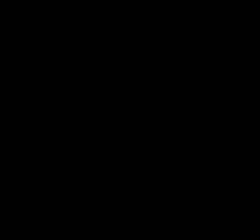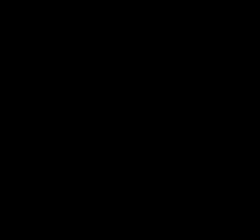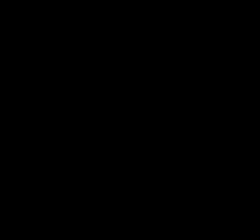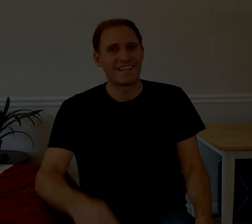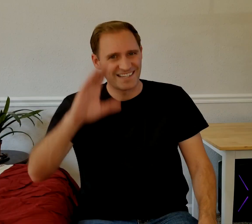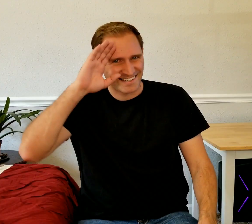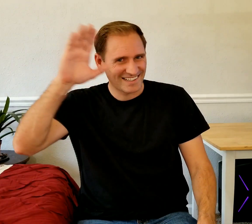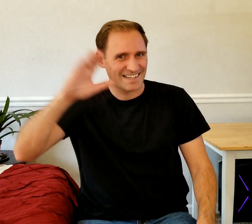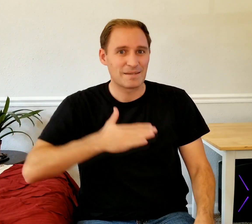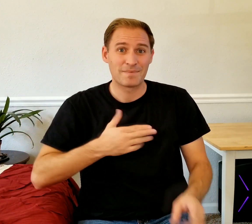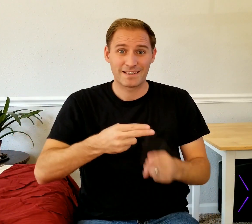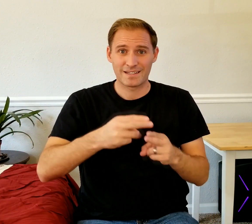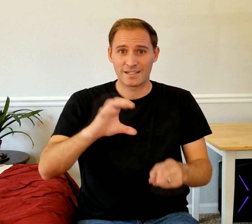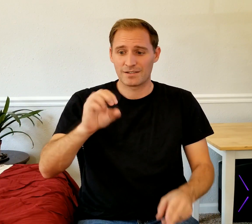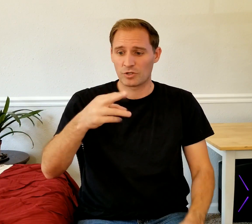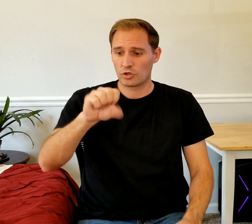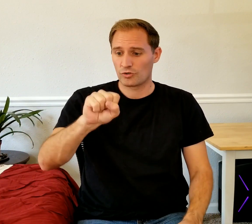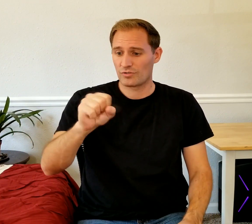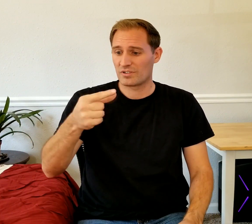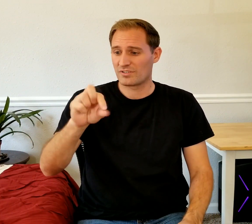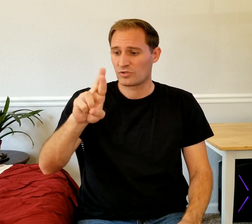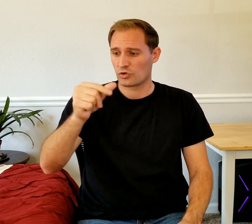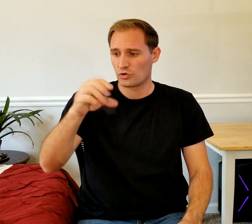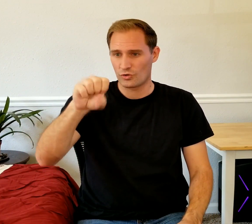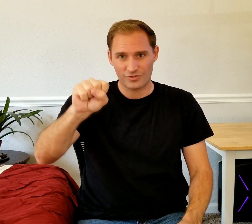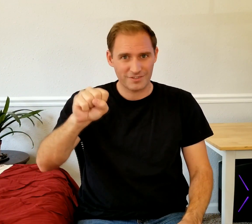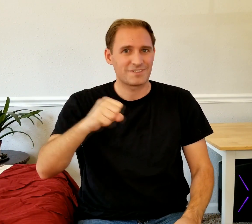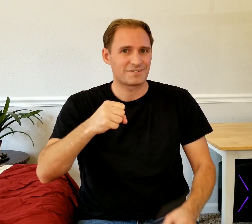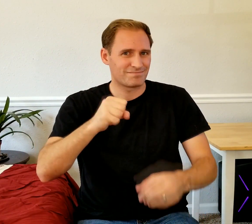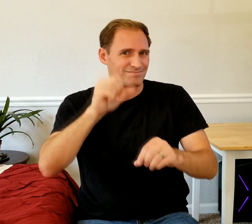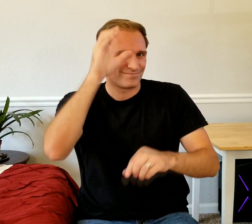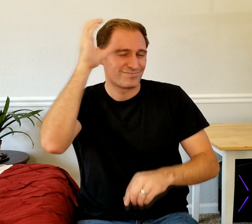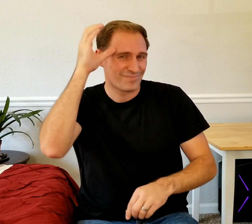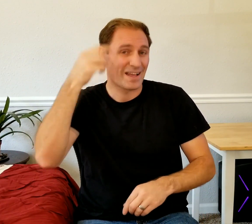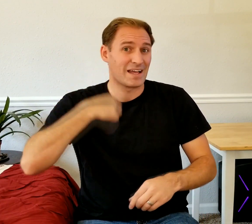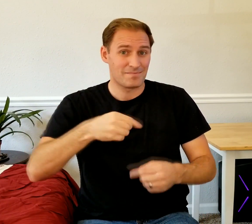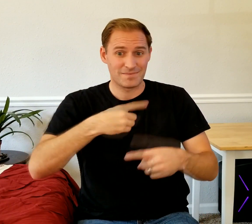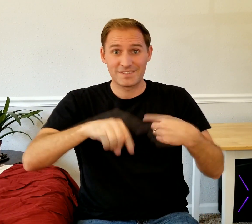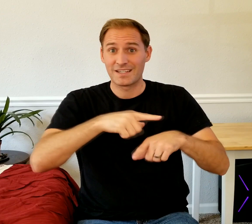Hi, my name is Chris Gorges I'm a sign language interpreter here in the